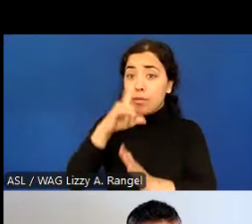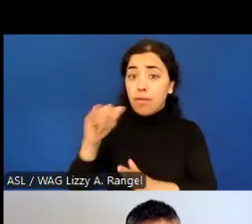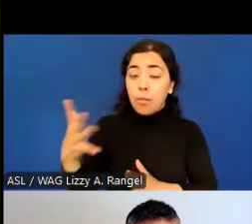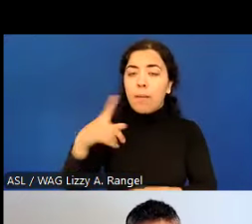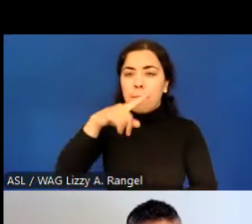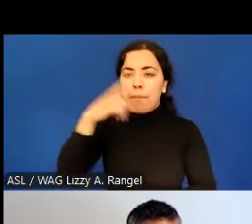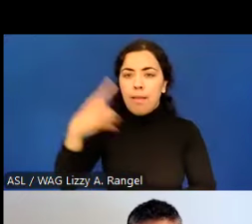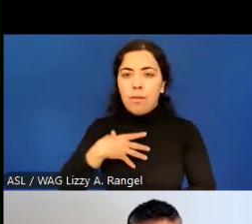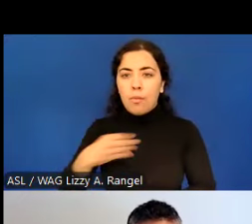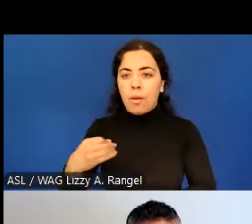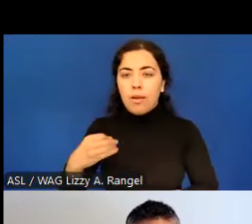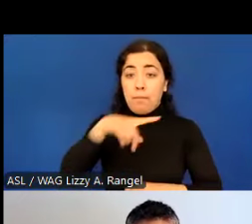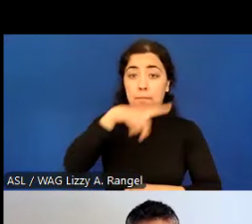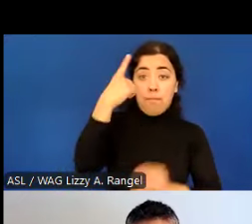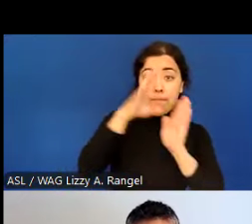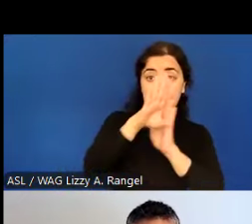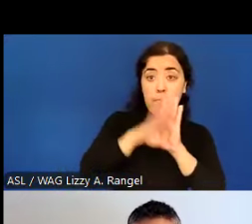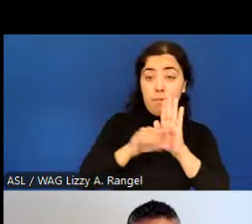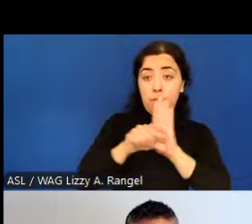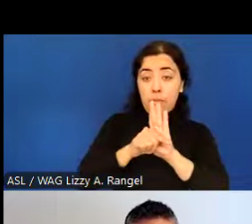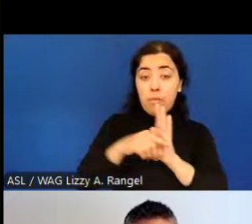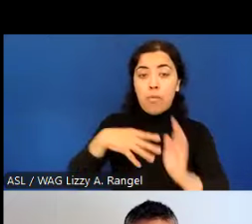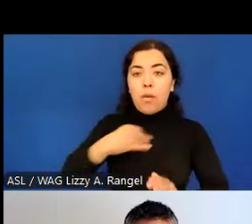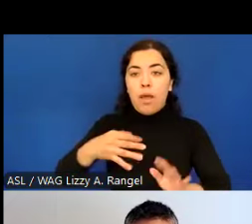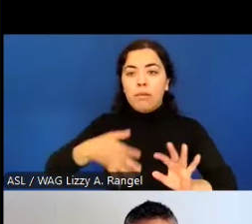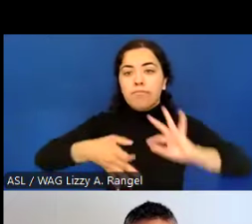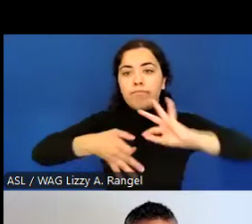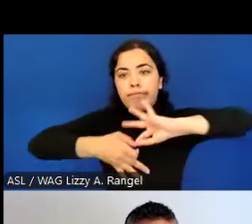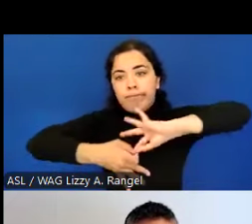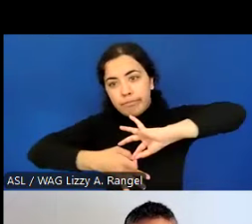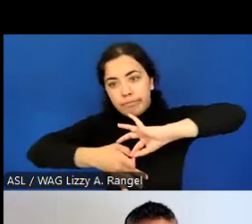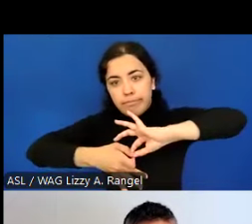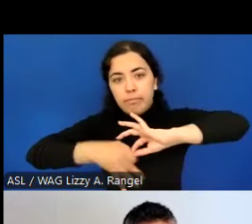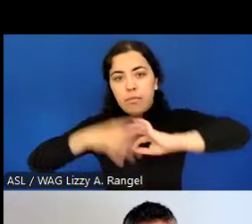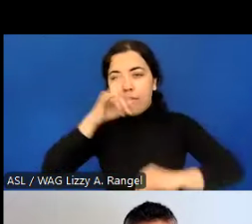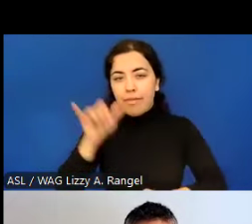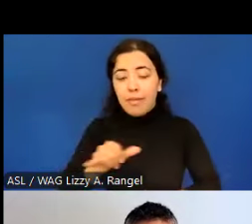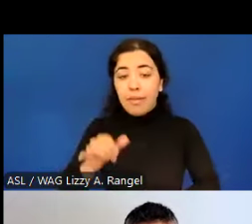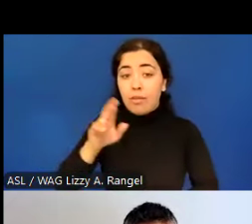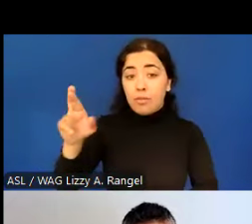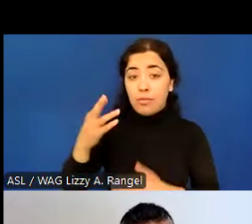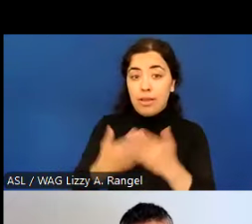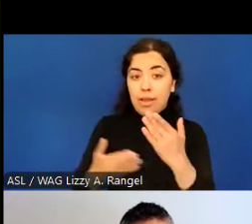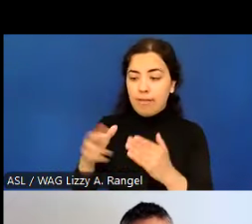forming a circle between the index finger and the thumb. The right hand's fingers are facing